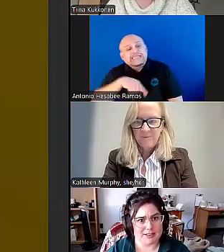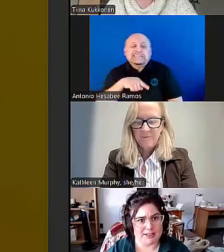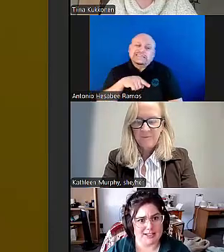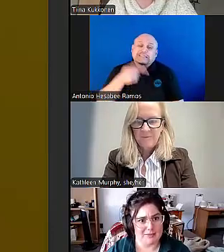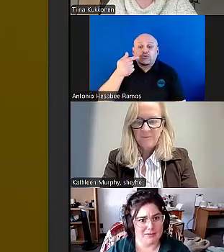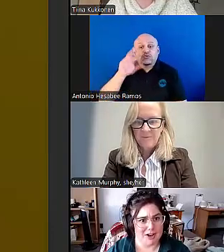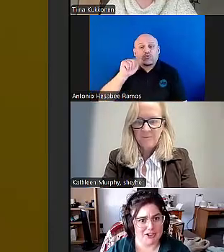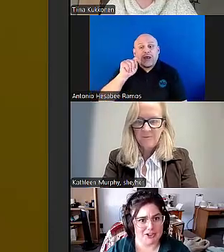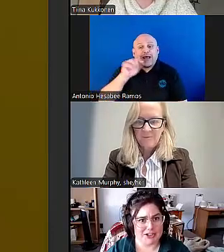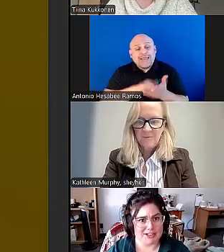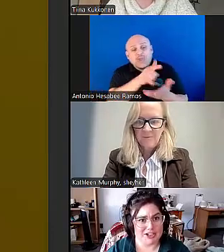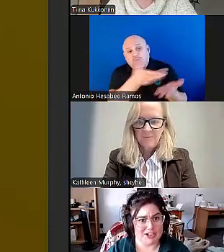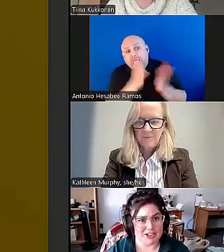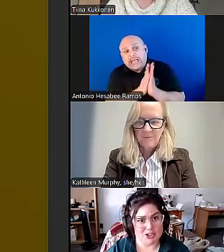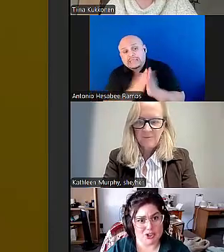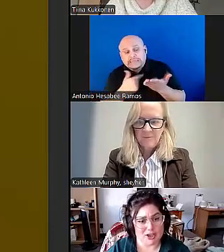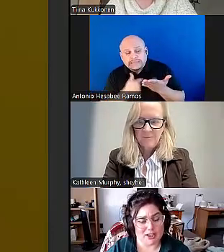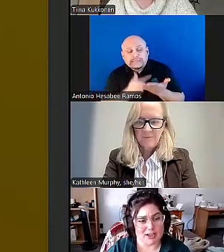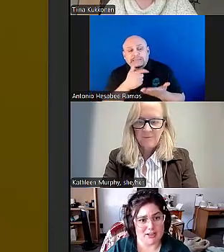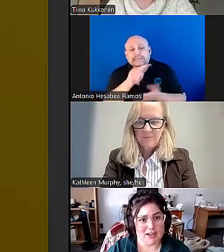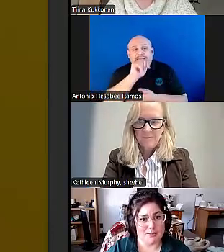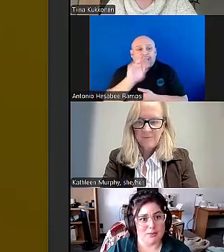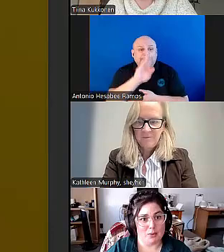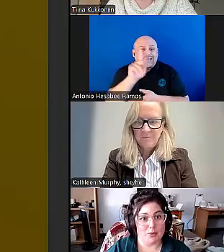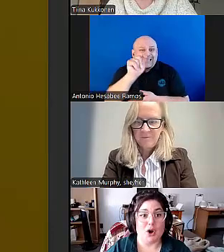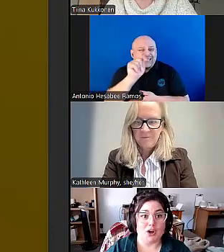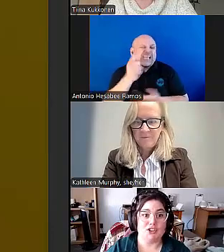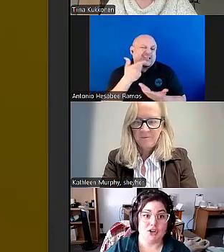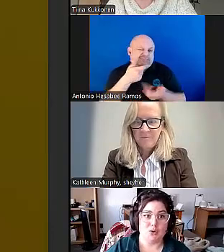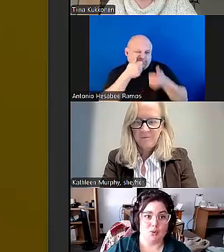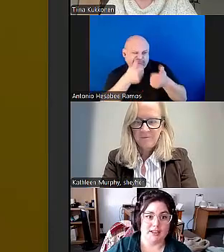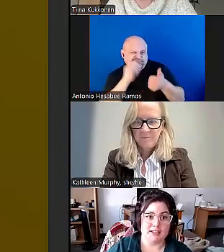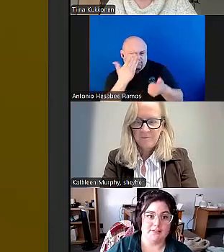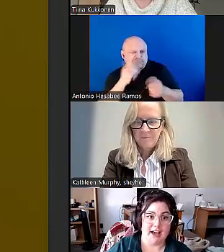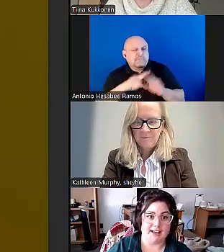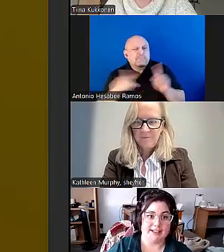this type of knowledge translation is good, but we're also going to want these facts,